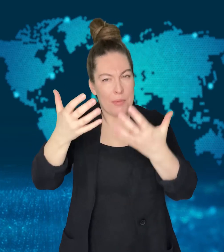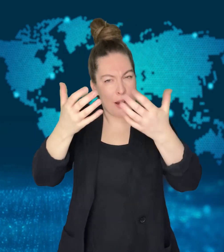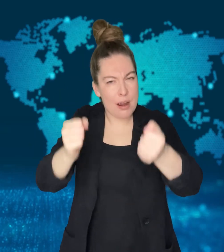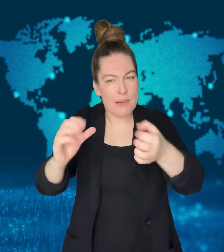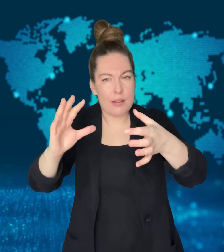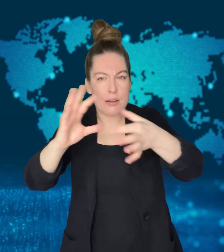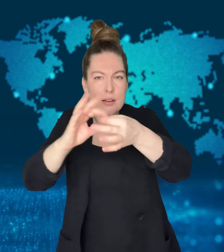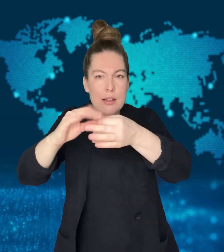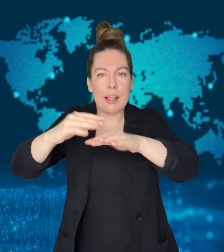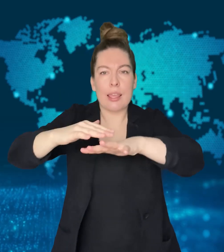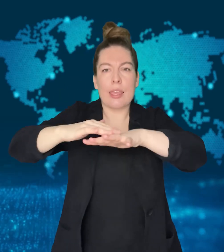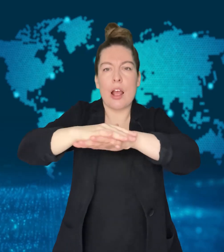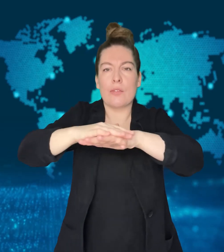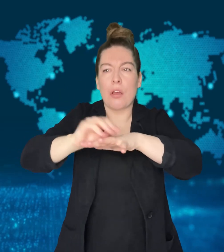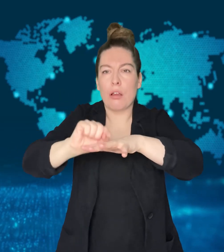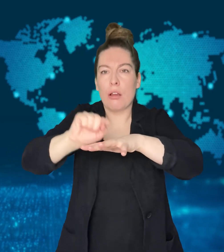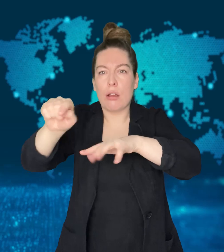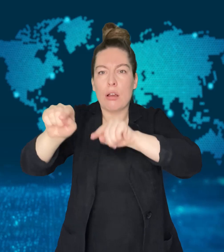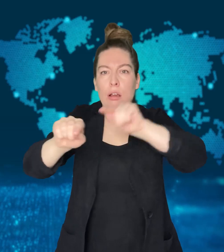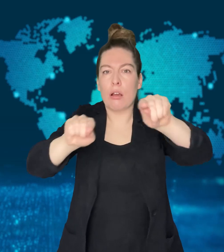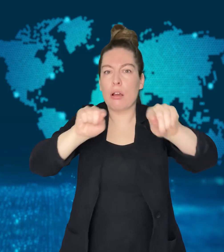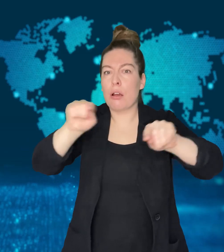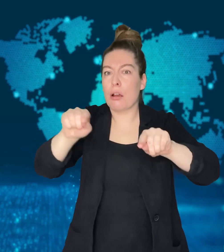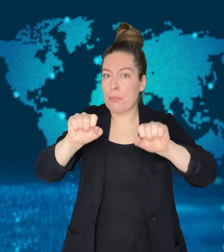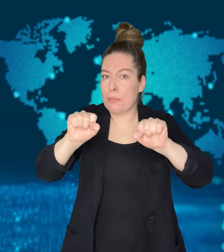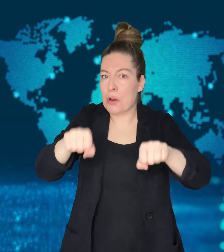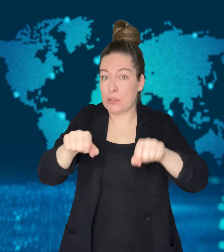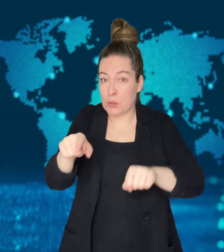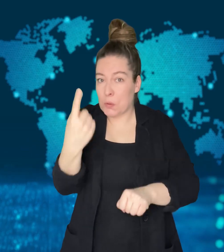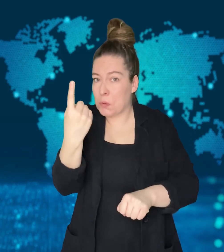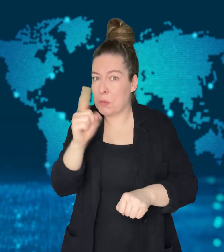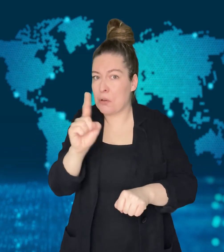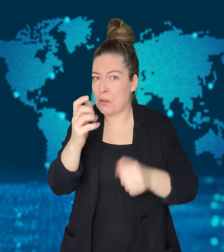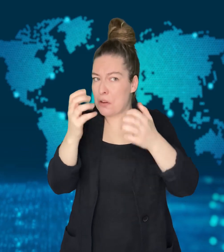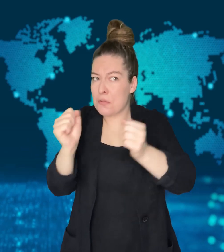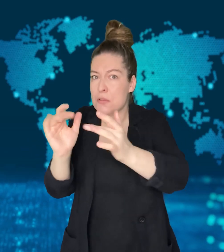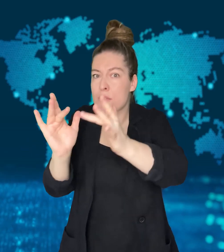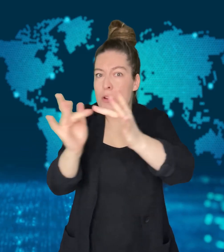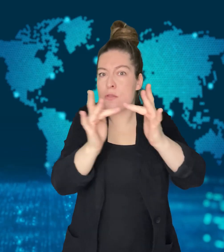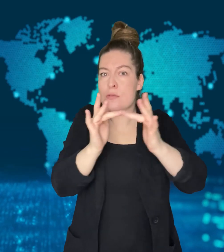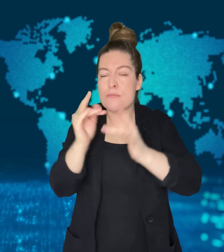possible connections to